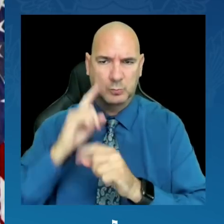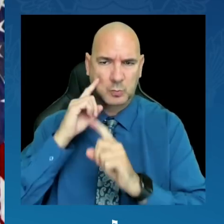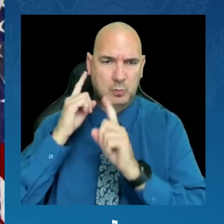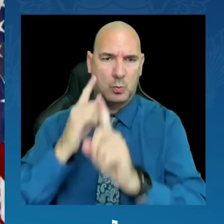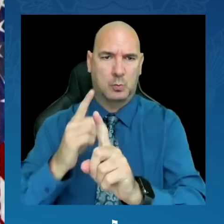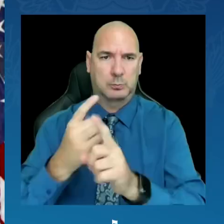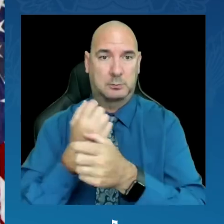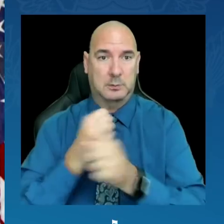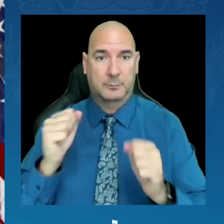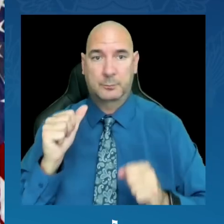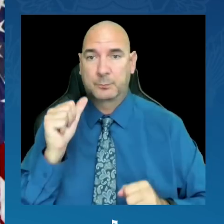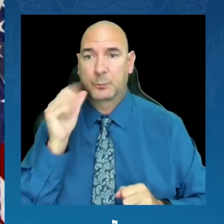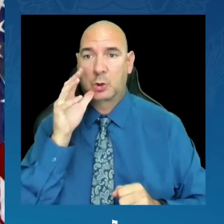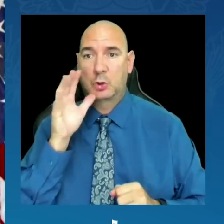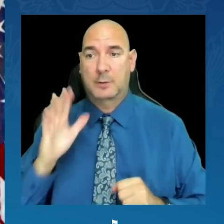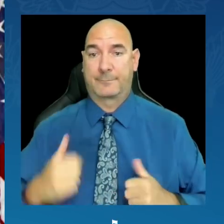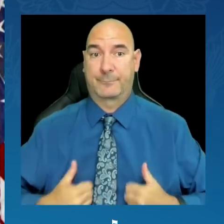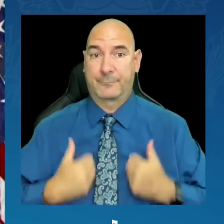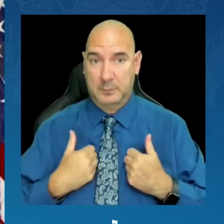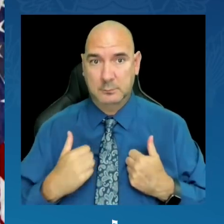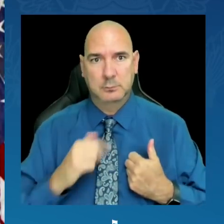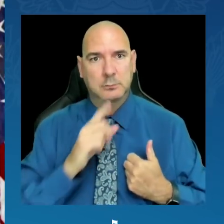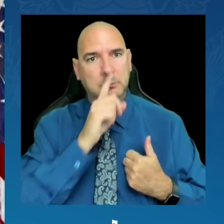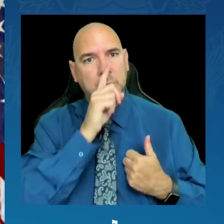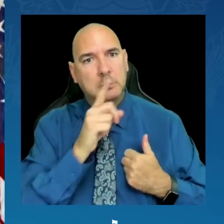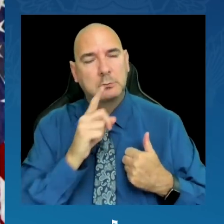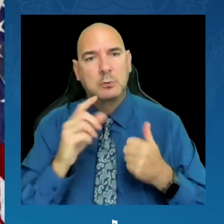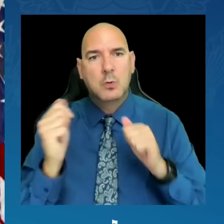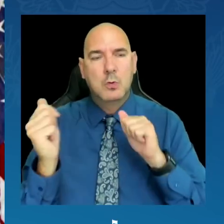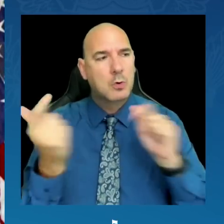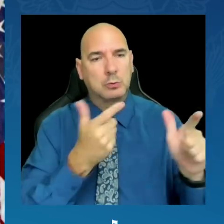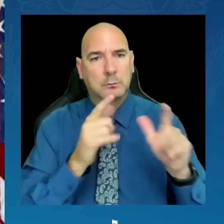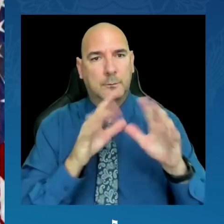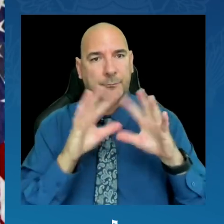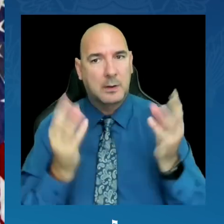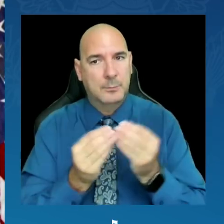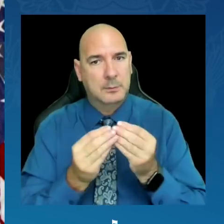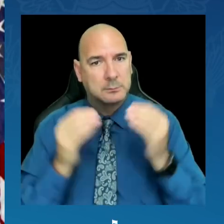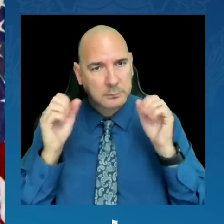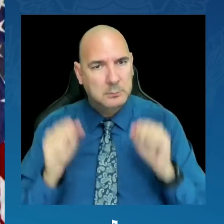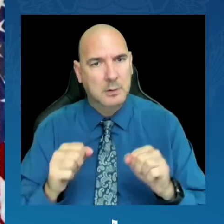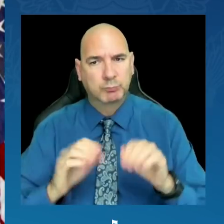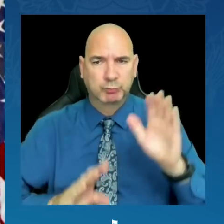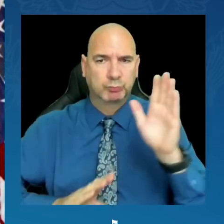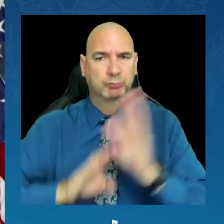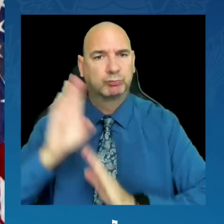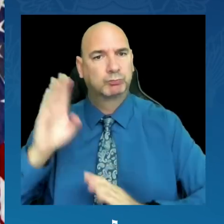and ensuring every family can thrive. And yes, we are we are dedicated